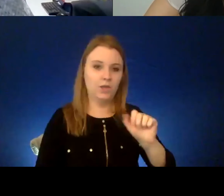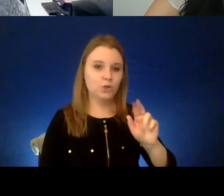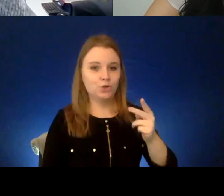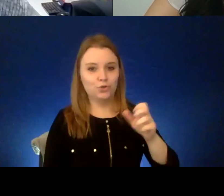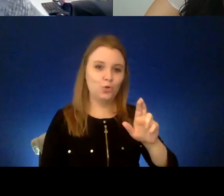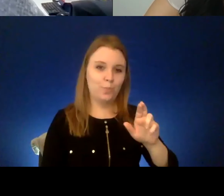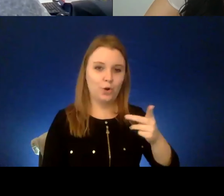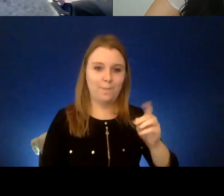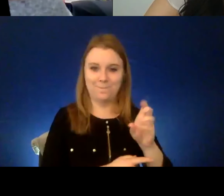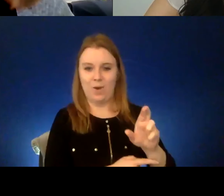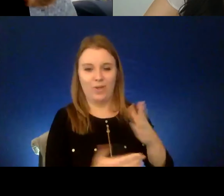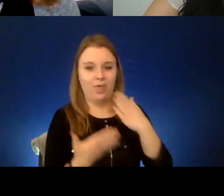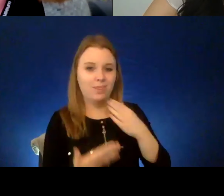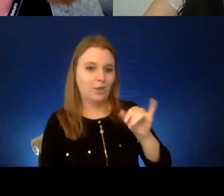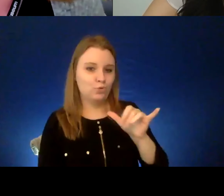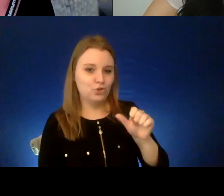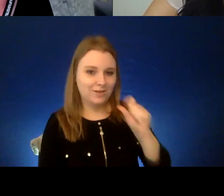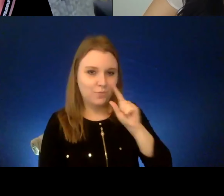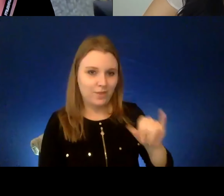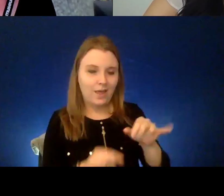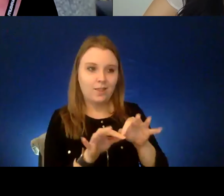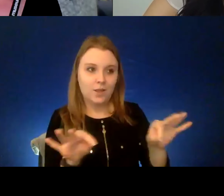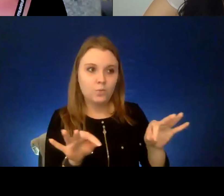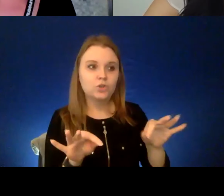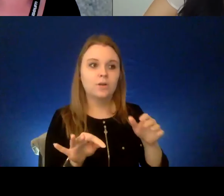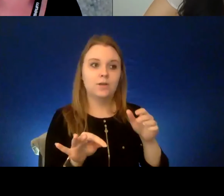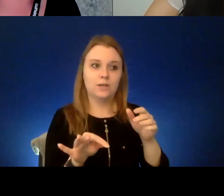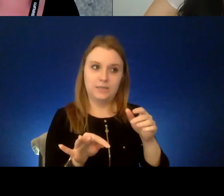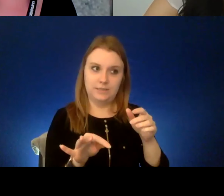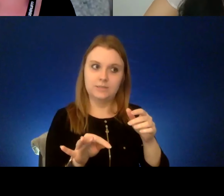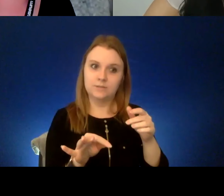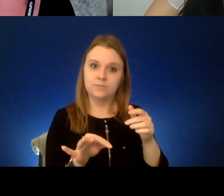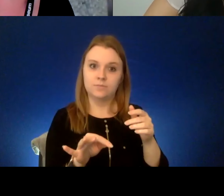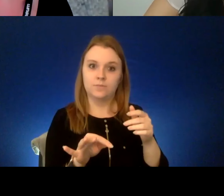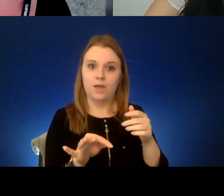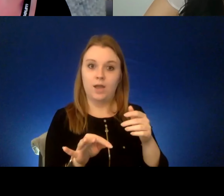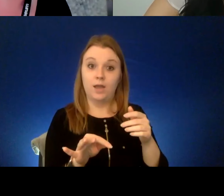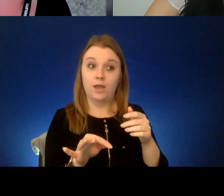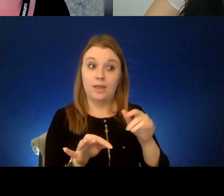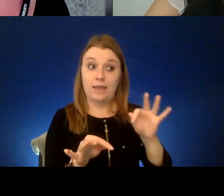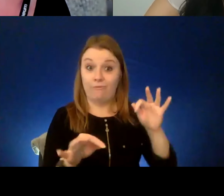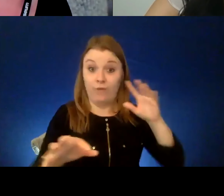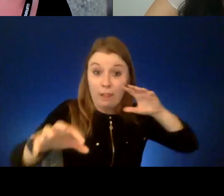is cataplexy which is caused by surprise. So I go paralyzed and fall from that.